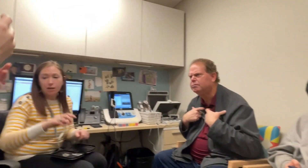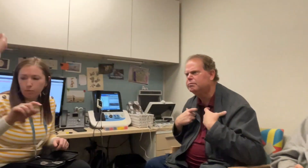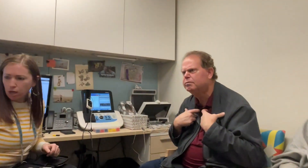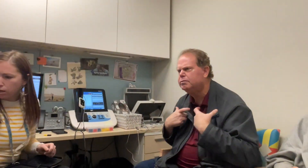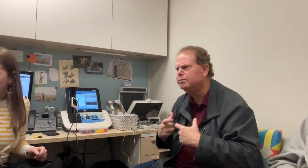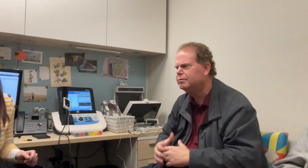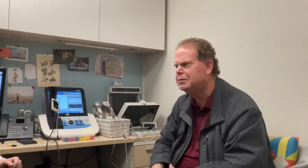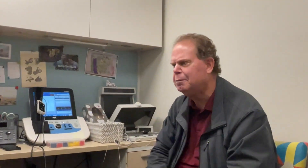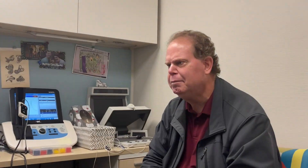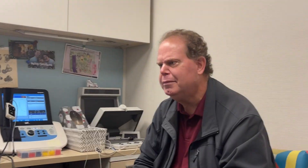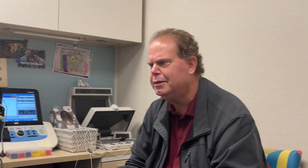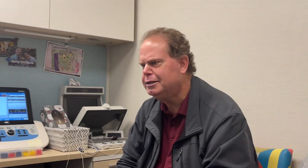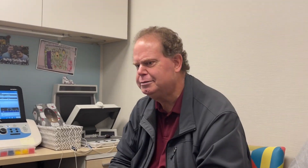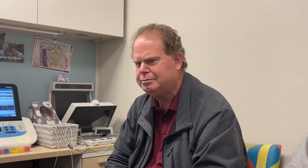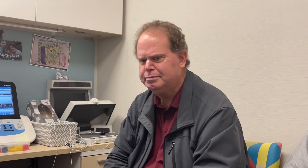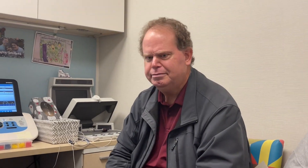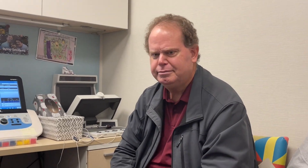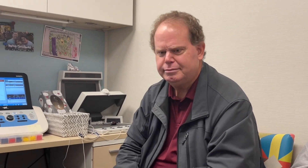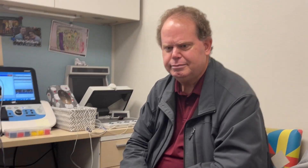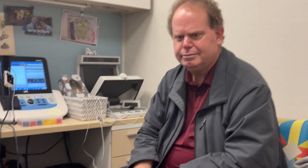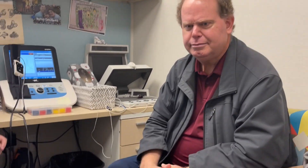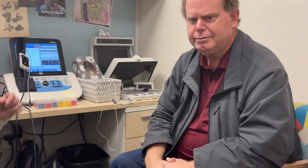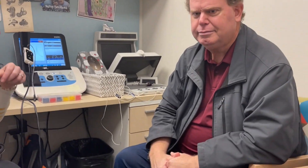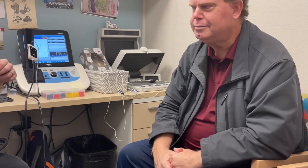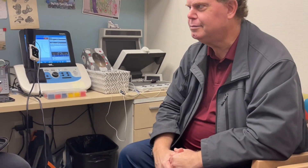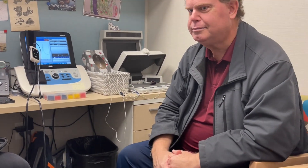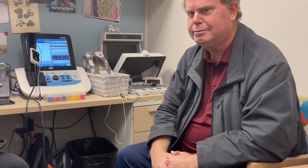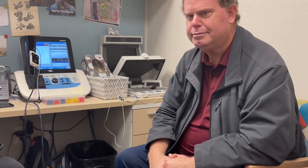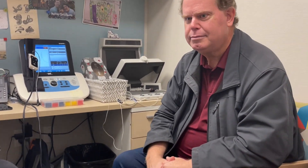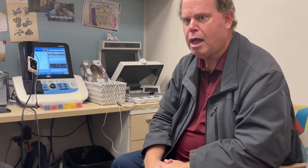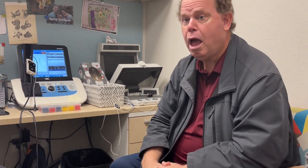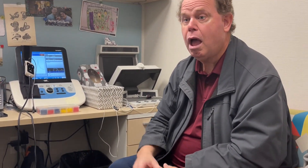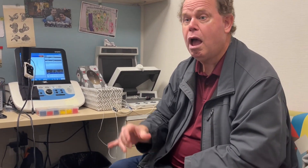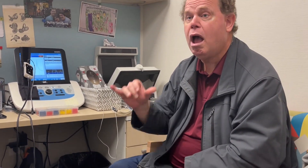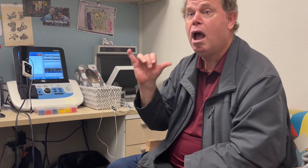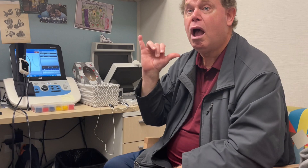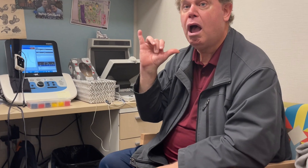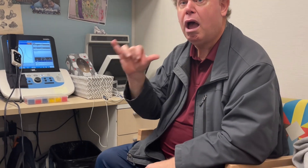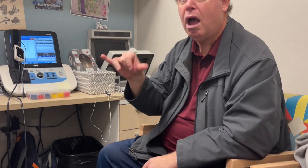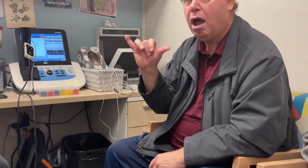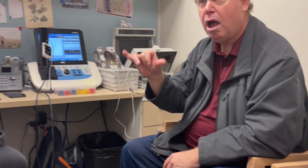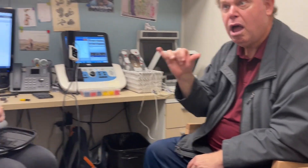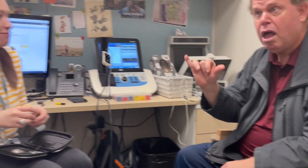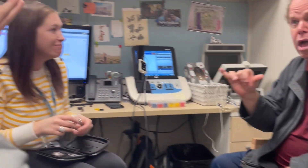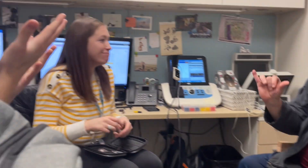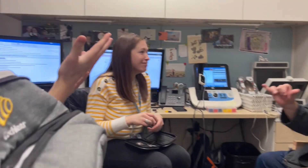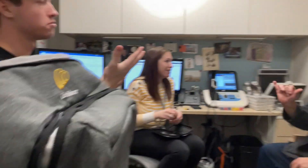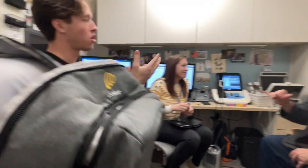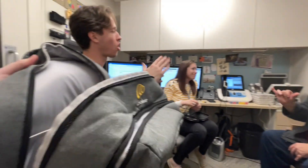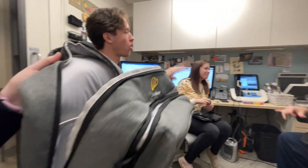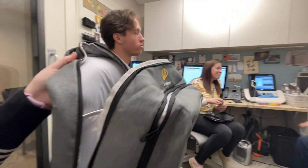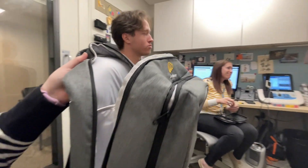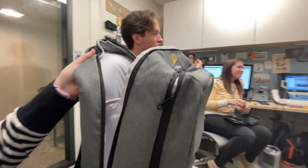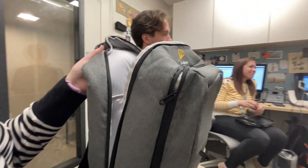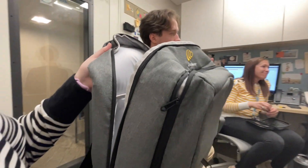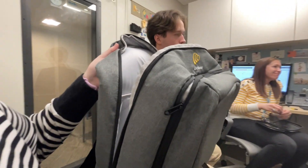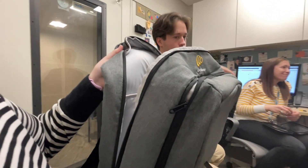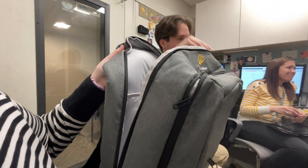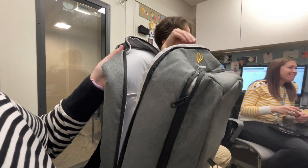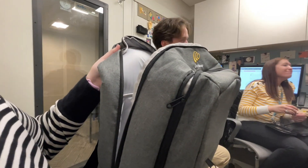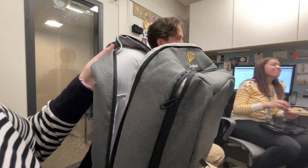yep um I think it's right back there it's to put all of your stuff in there yeah yeah so